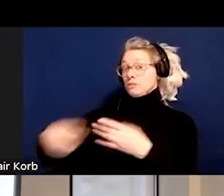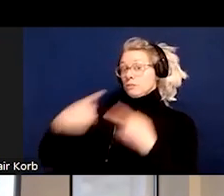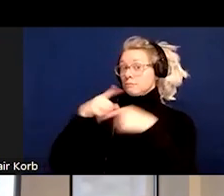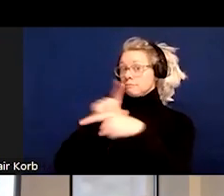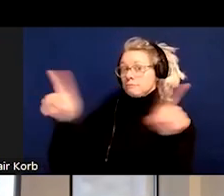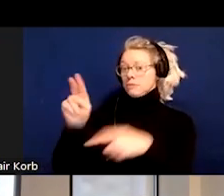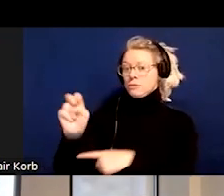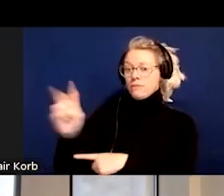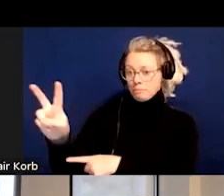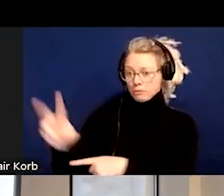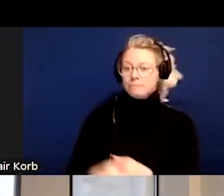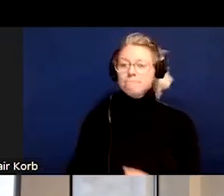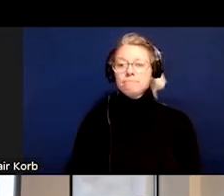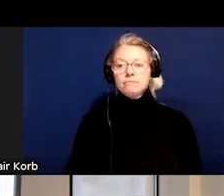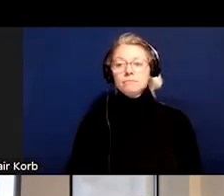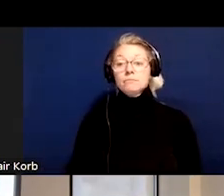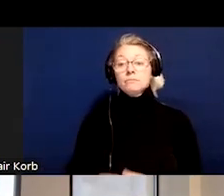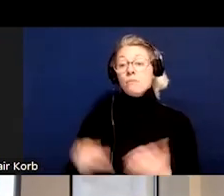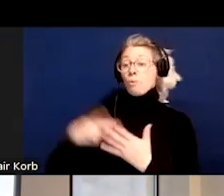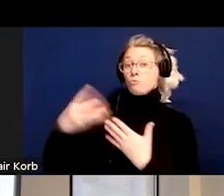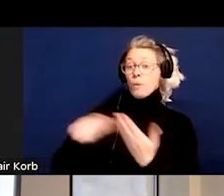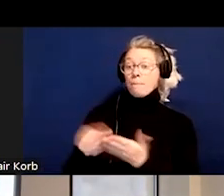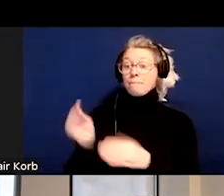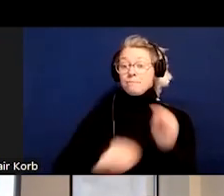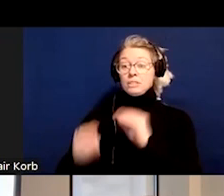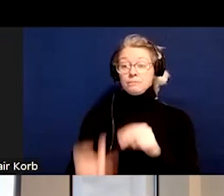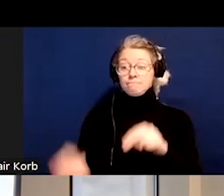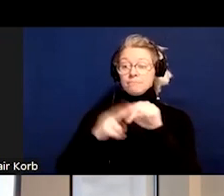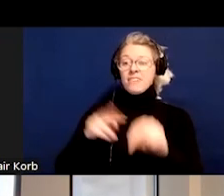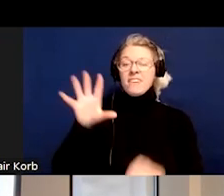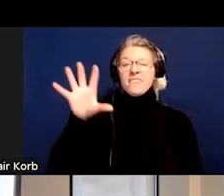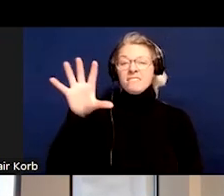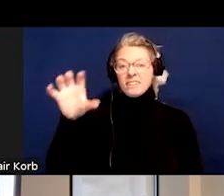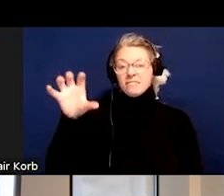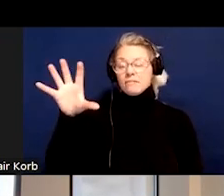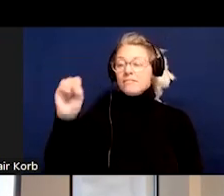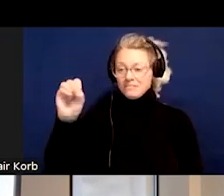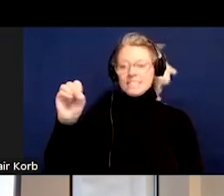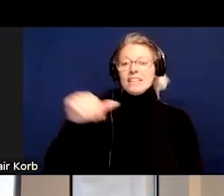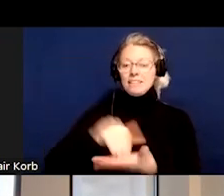Arts Professionals Survey and ongoing feedback from the community indicates that the highest